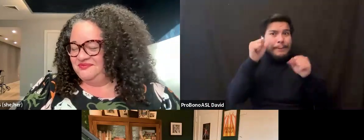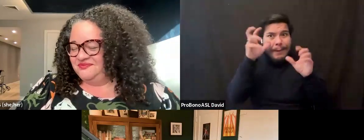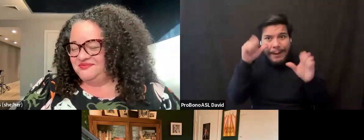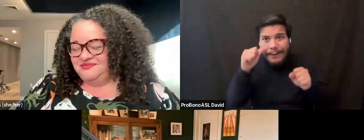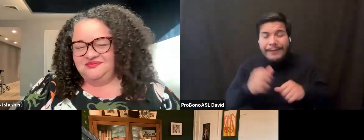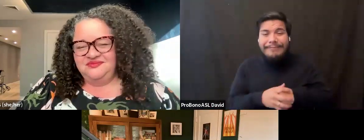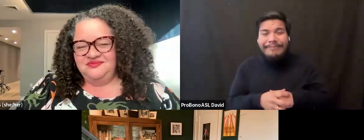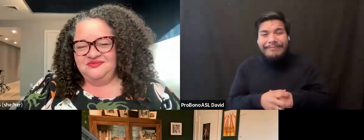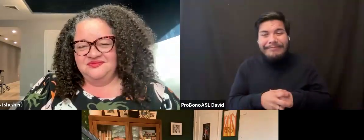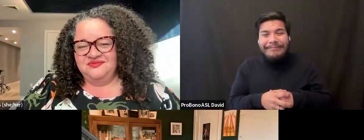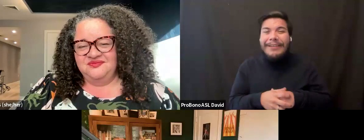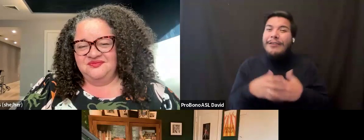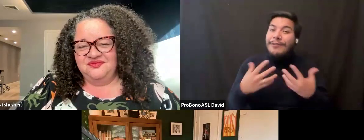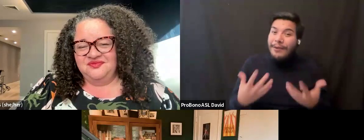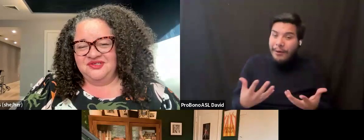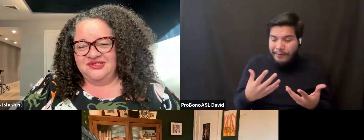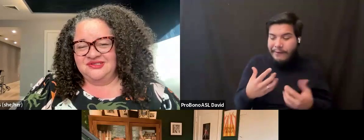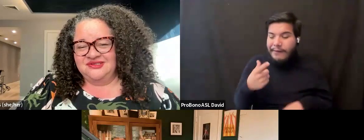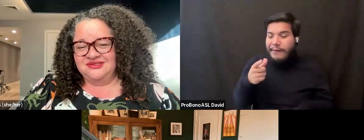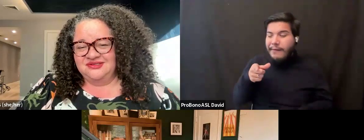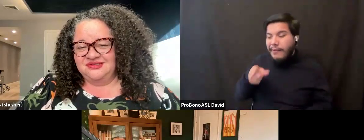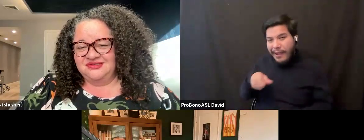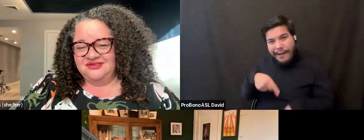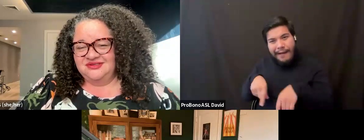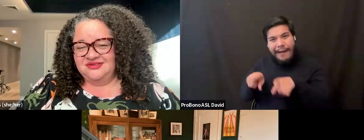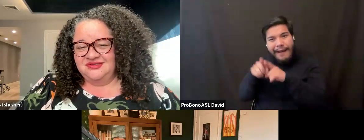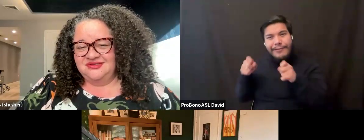So having that as an opportunity and knowing how